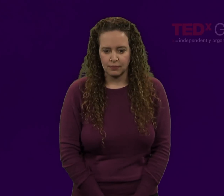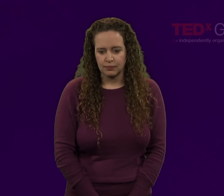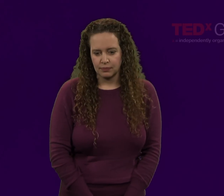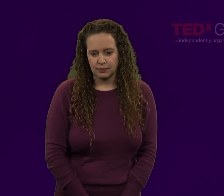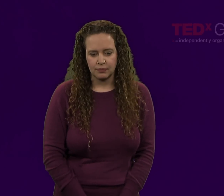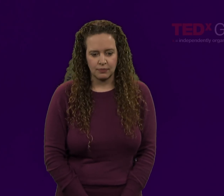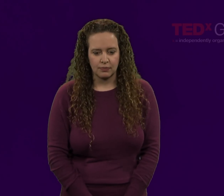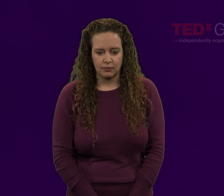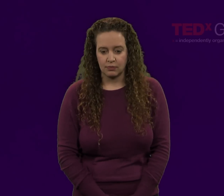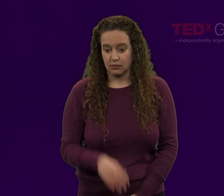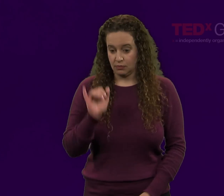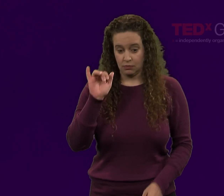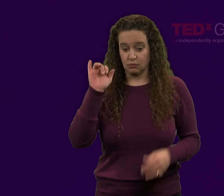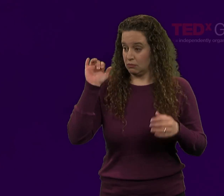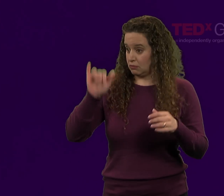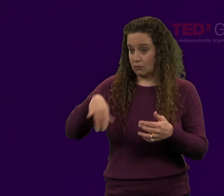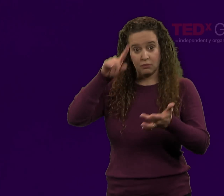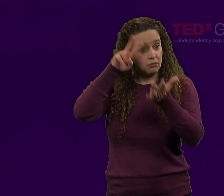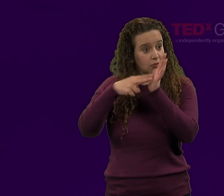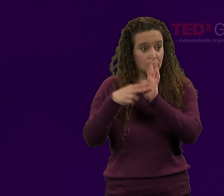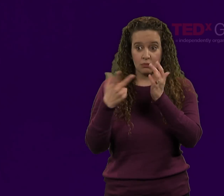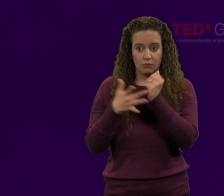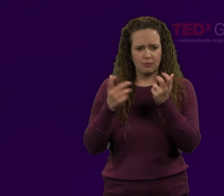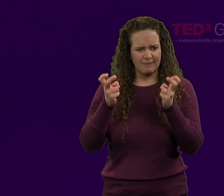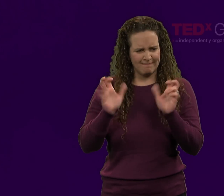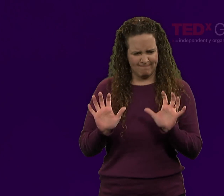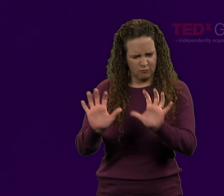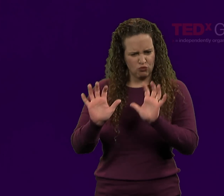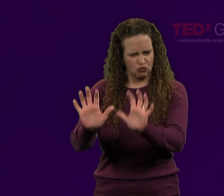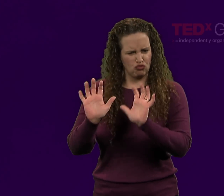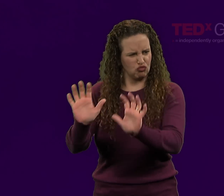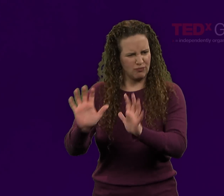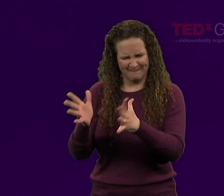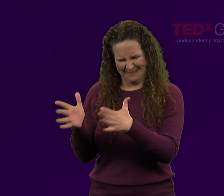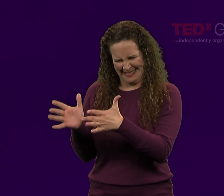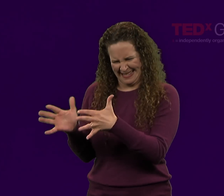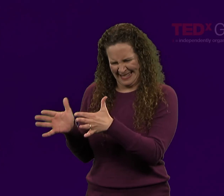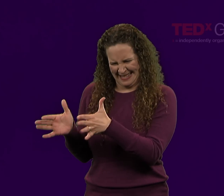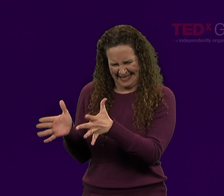And that purpose being to do everything possible to normalize individuals who are deaf